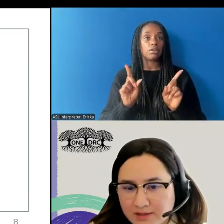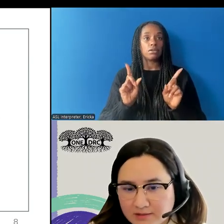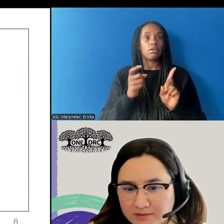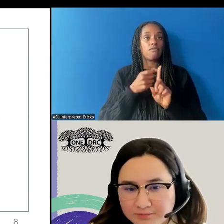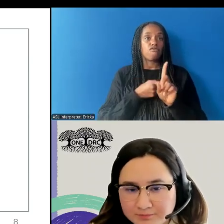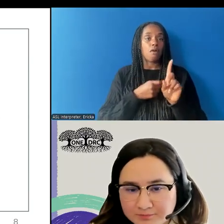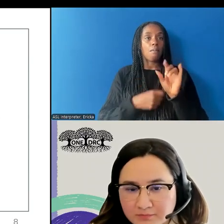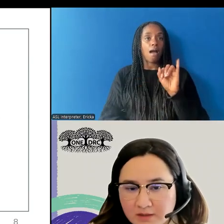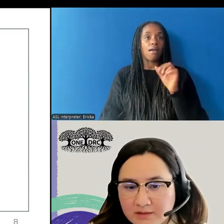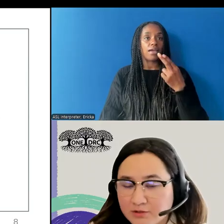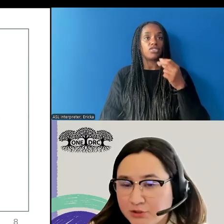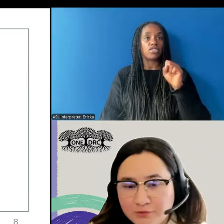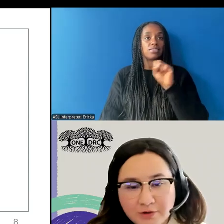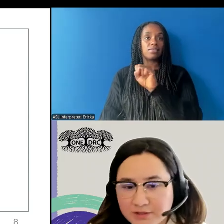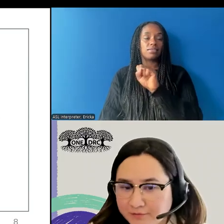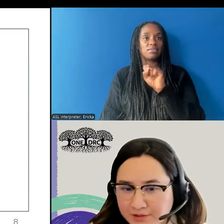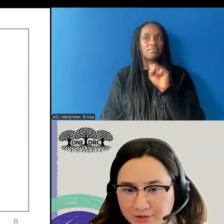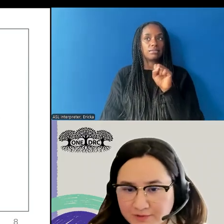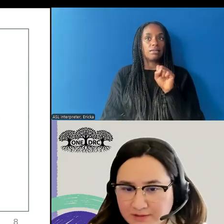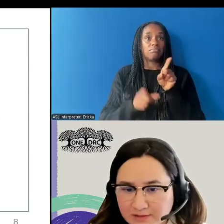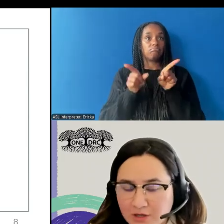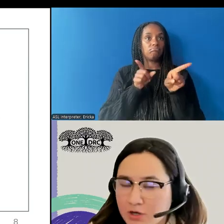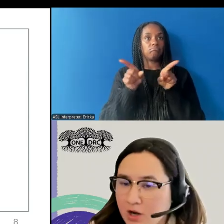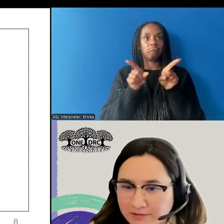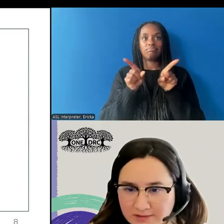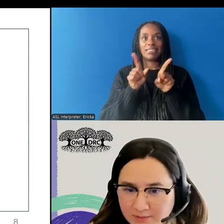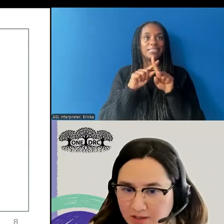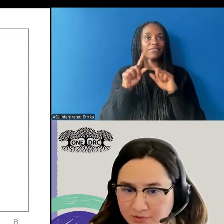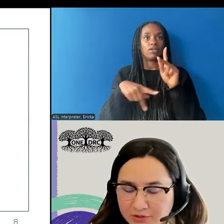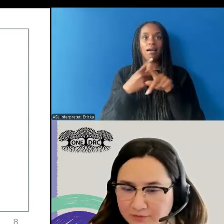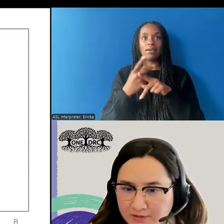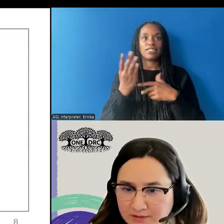as these are two very different services, not the same type of service,